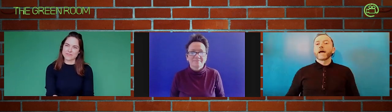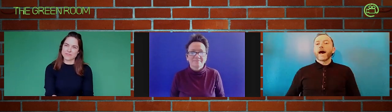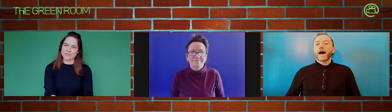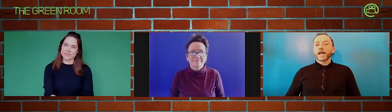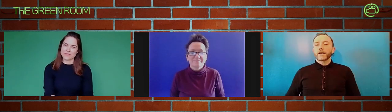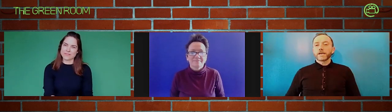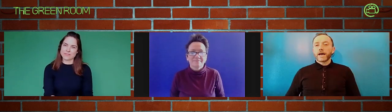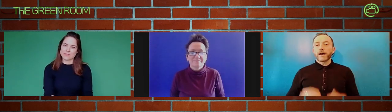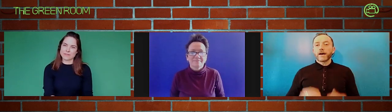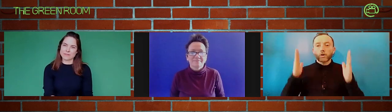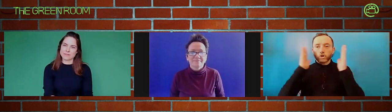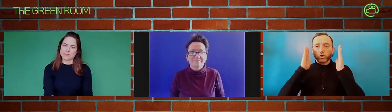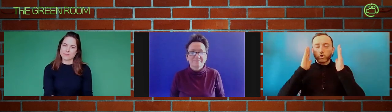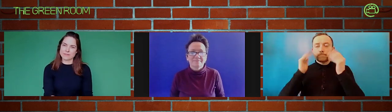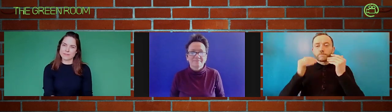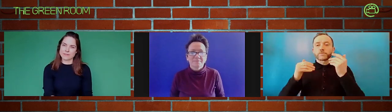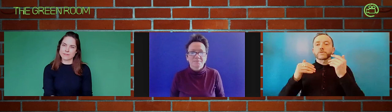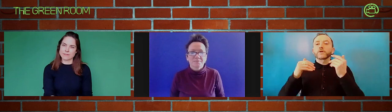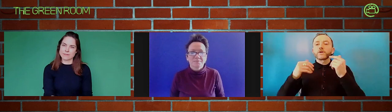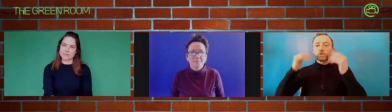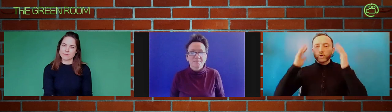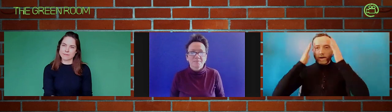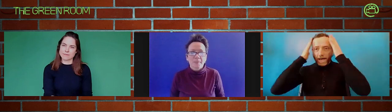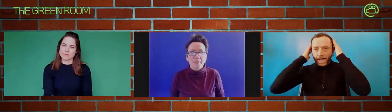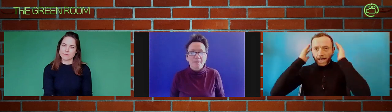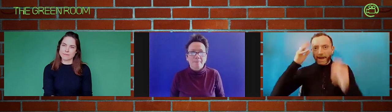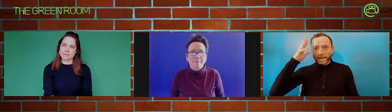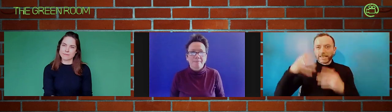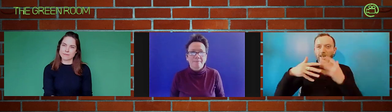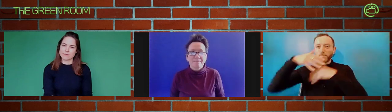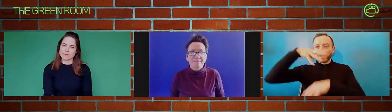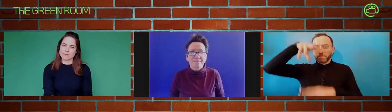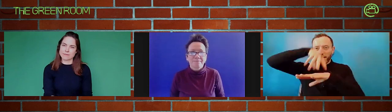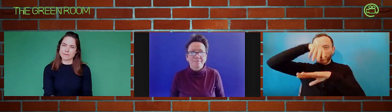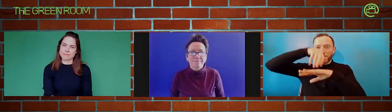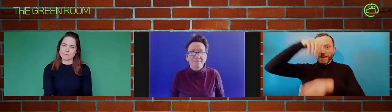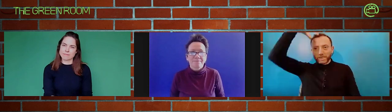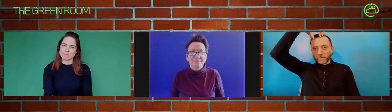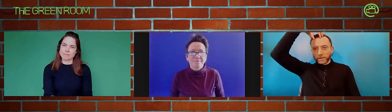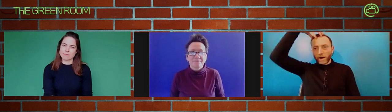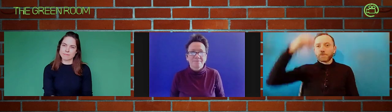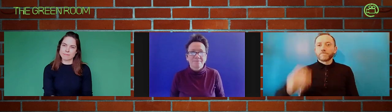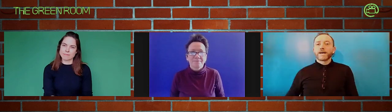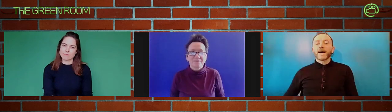and I've got short, short hair and it's a little bit a little bit messy on the top